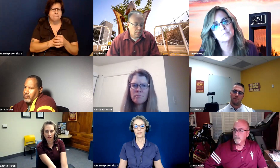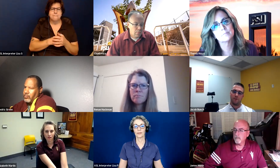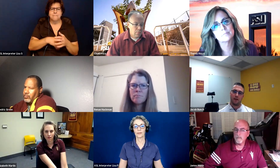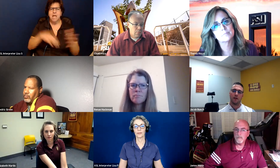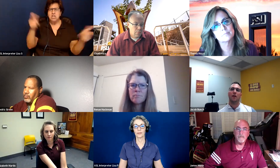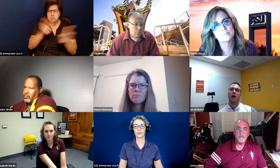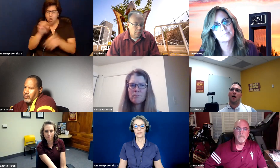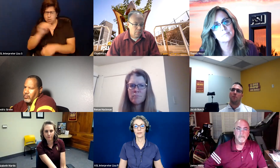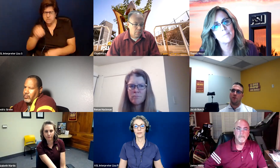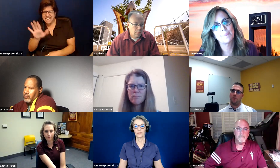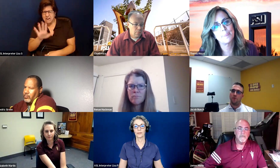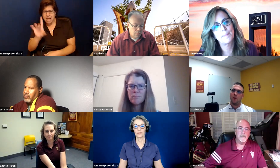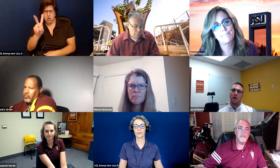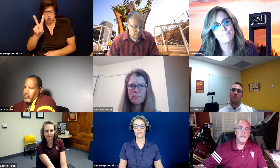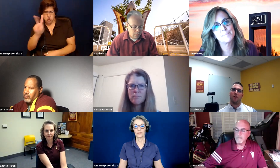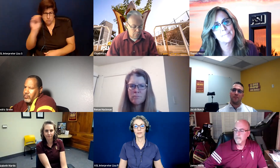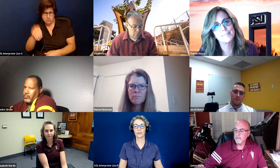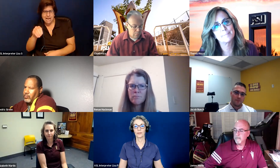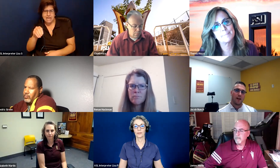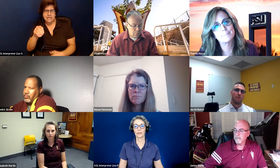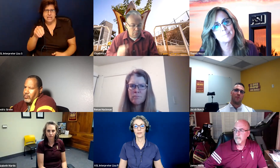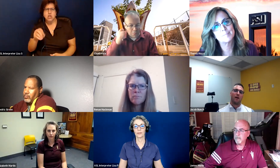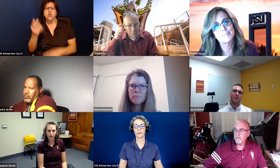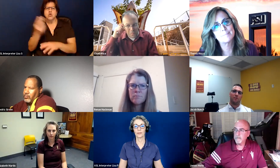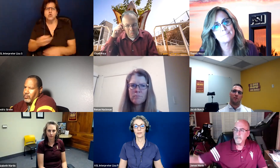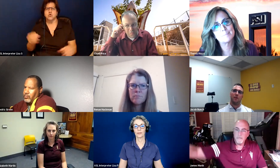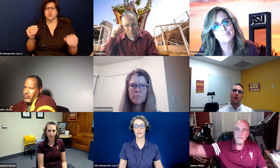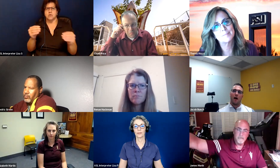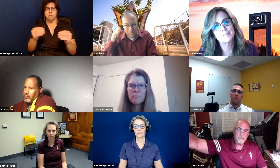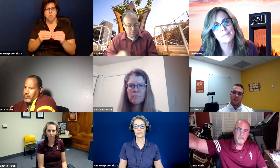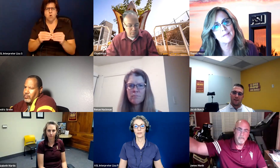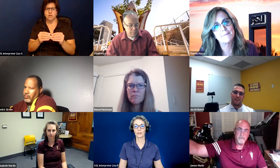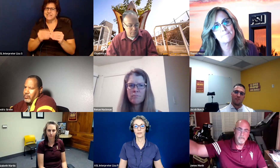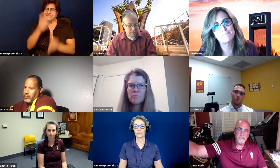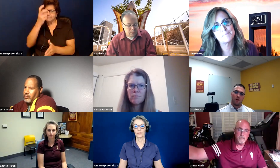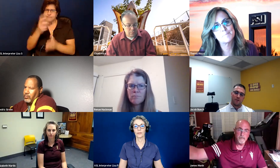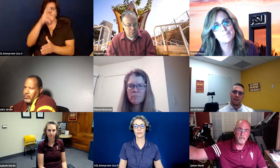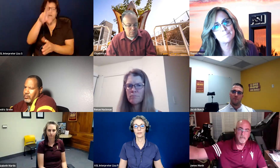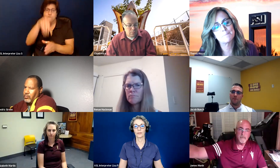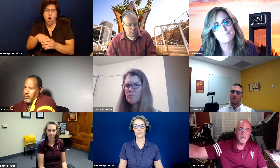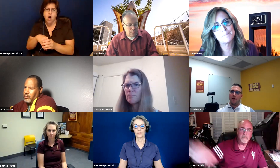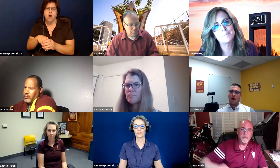or give or take use the more intensive types of accommodation being accessible word documents,